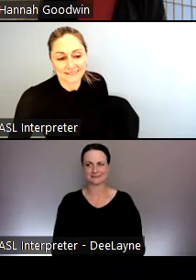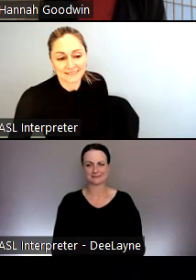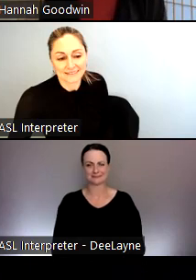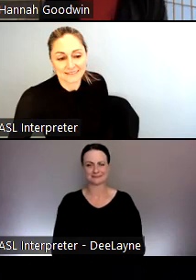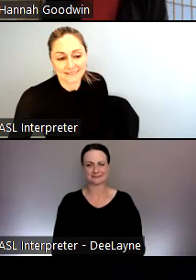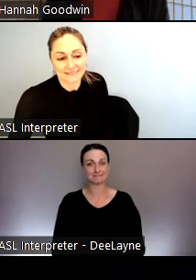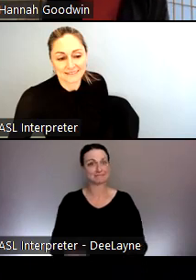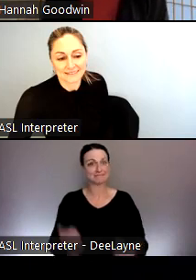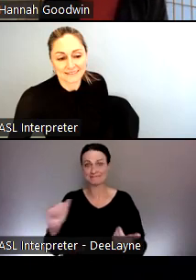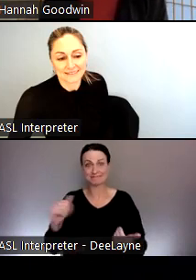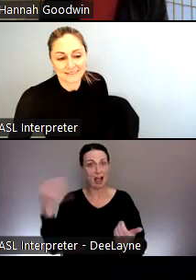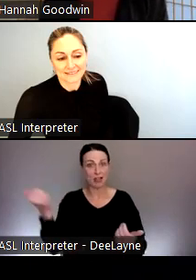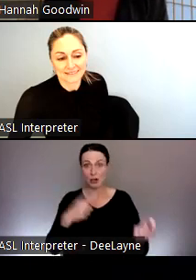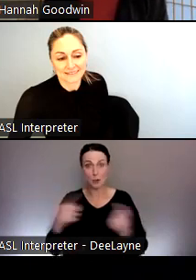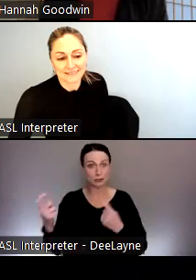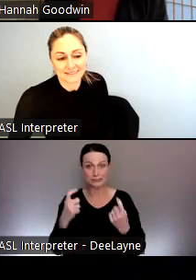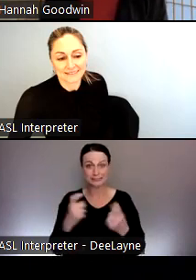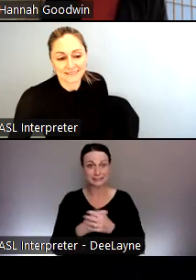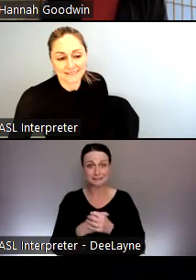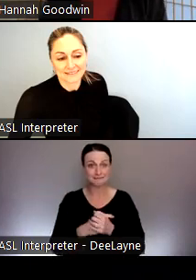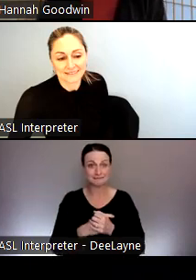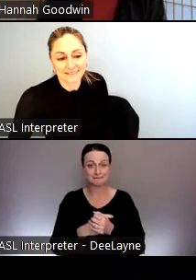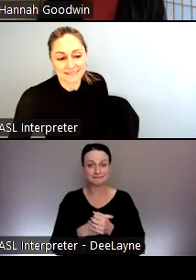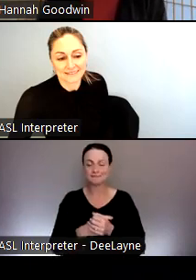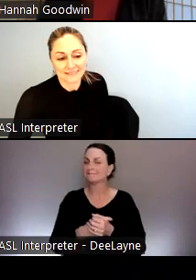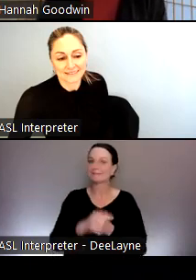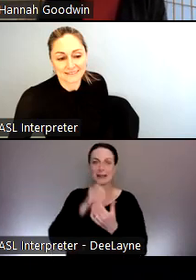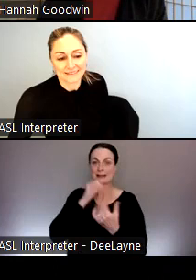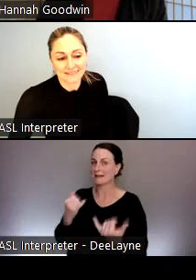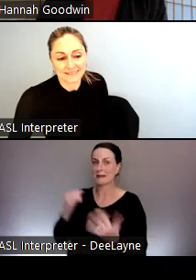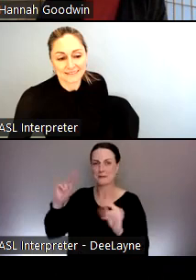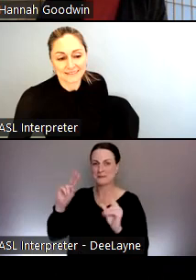Any other questions? [Sarah] Not at this time. Thank you.